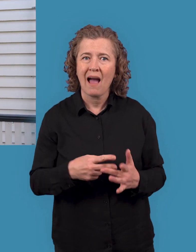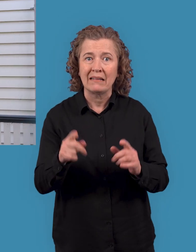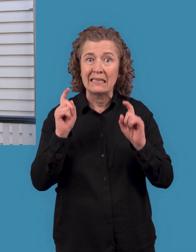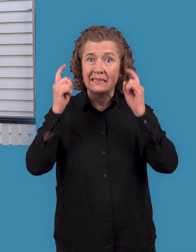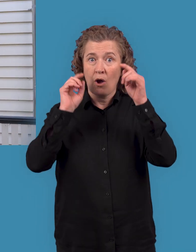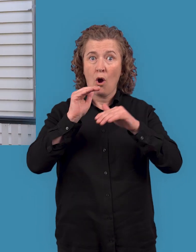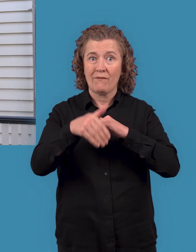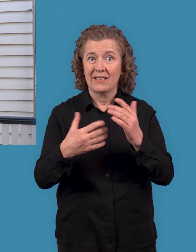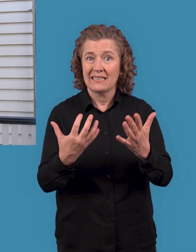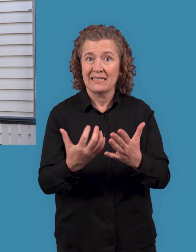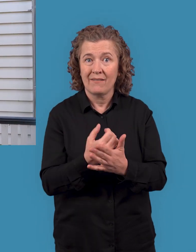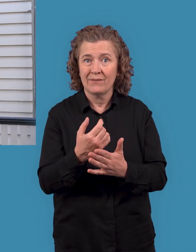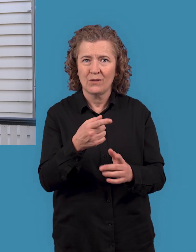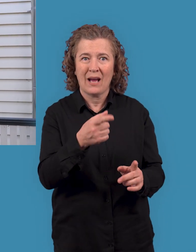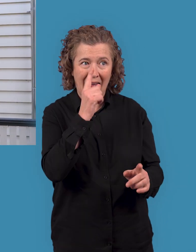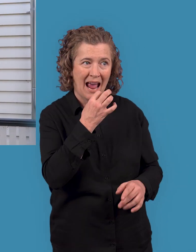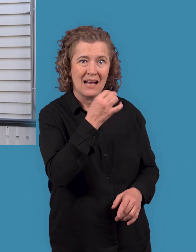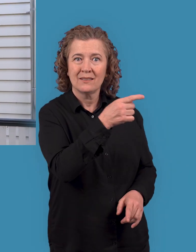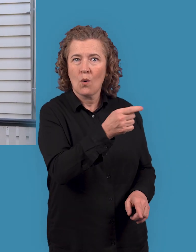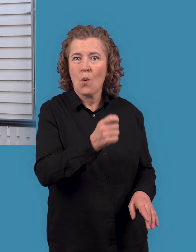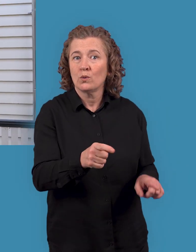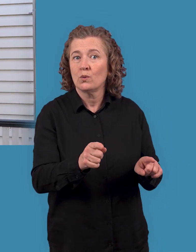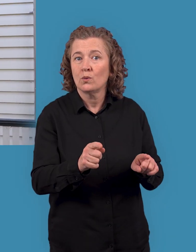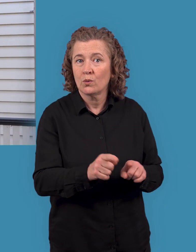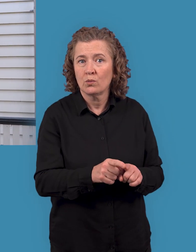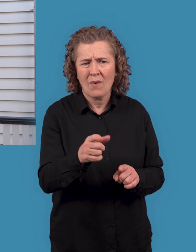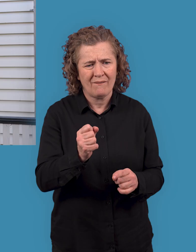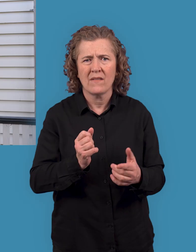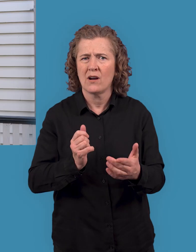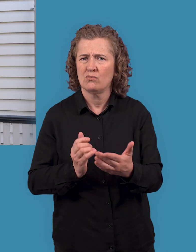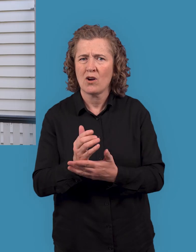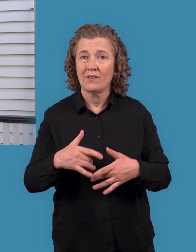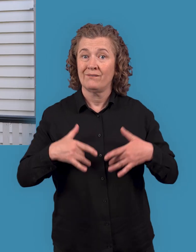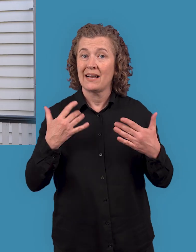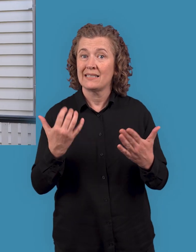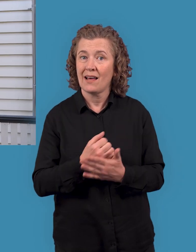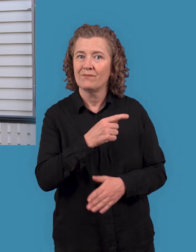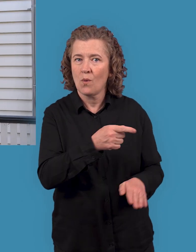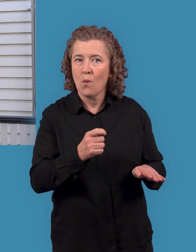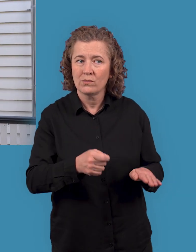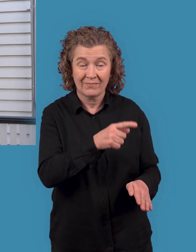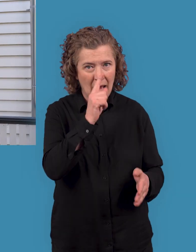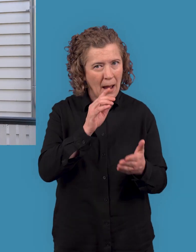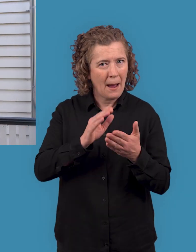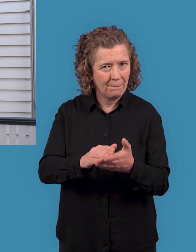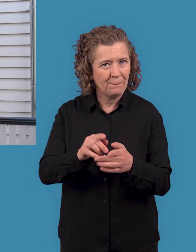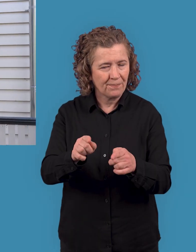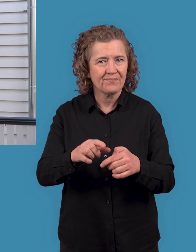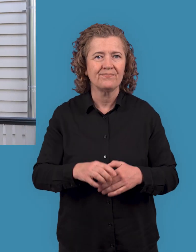If you are worried about safety, you can ask the court about this too. You have the right to be safe at court and they can help you with this.